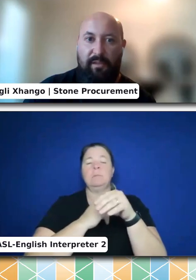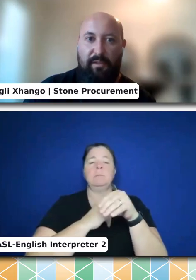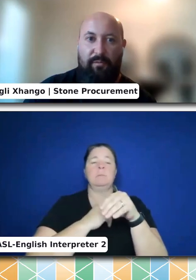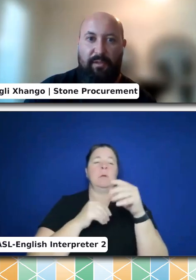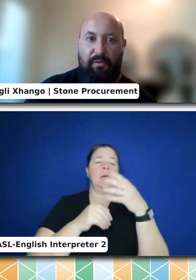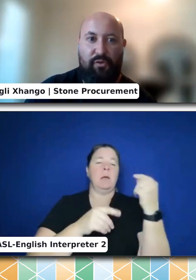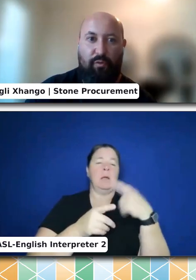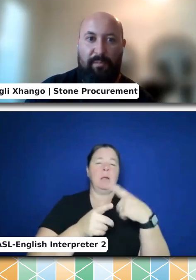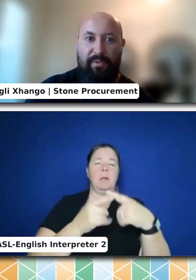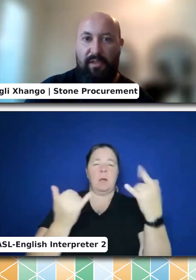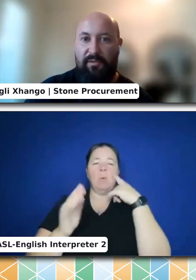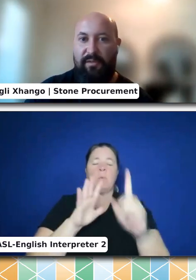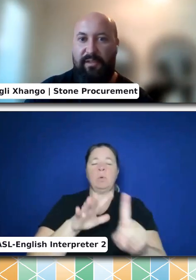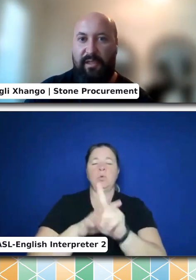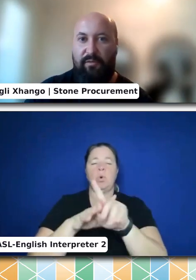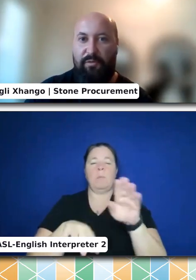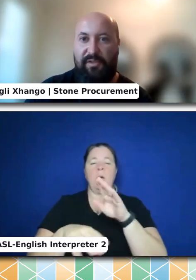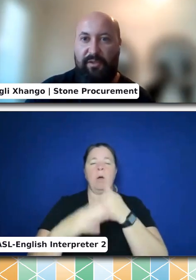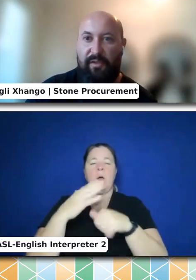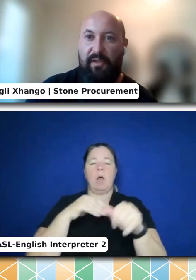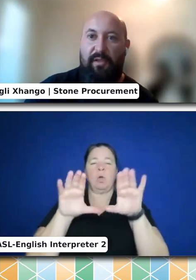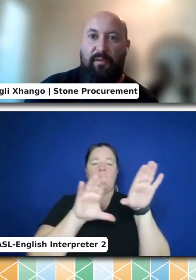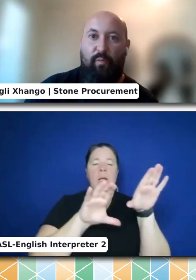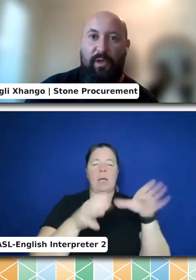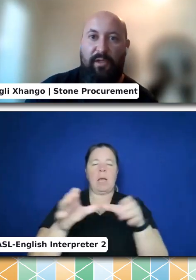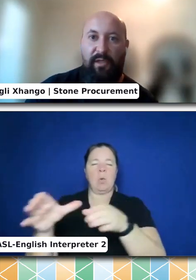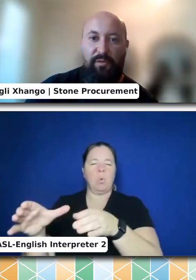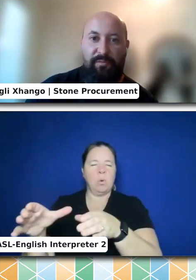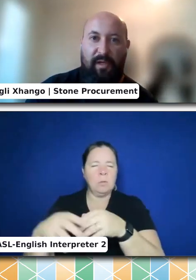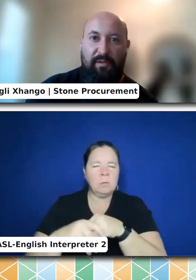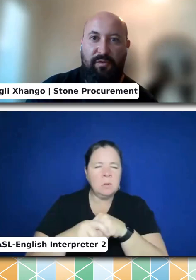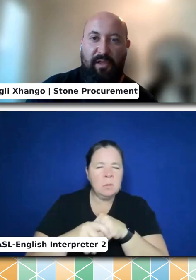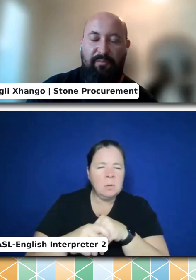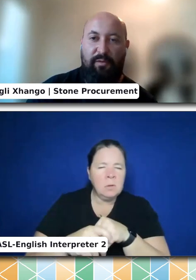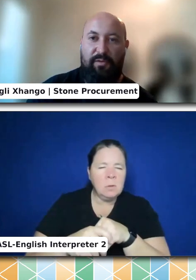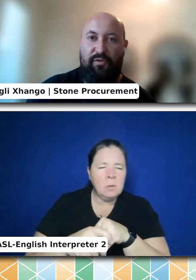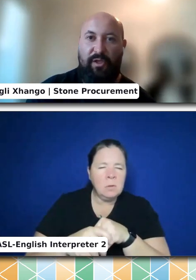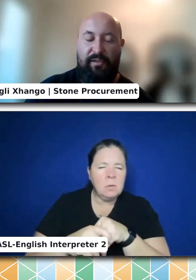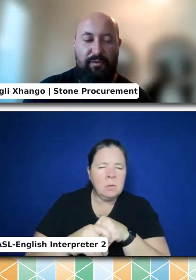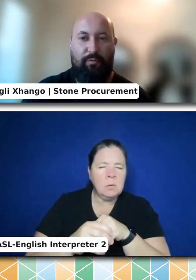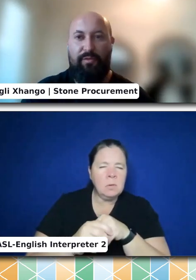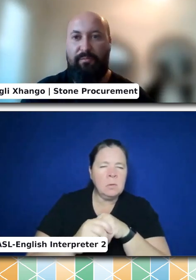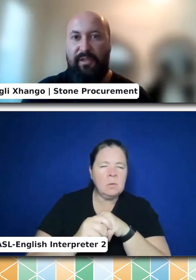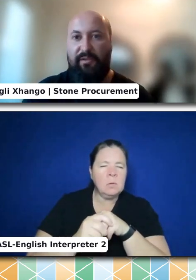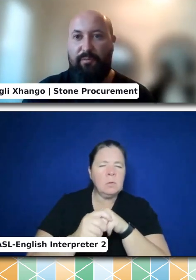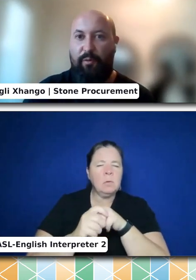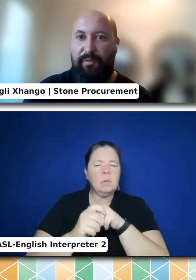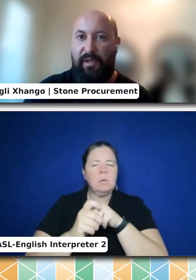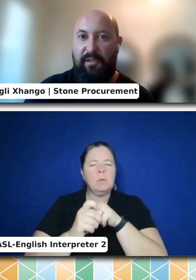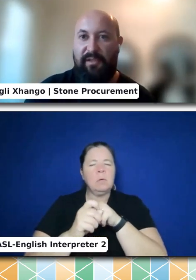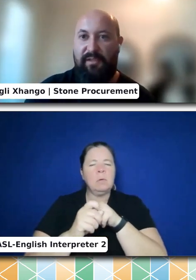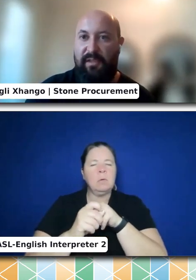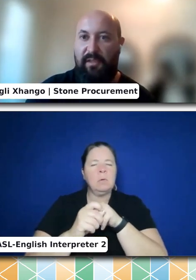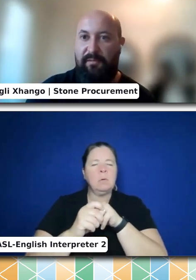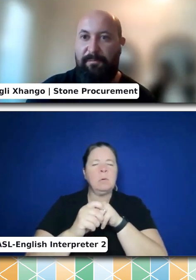And they will now show up under the categories here. One… I also found those helpful to try to complete your profile is, uh.